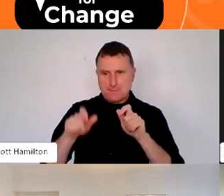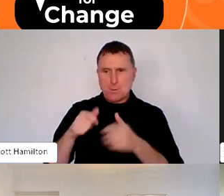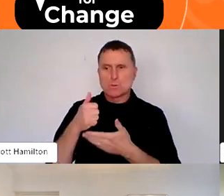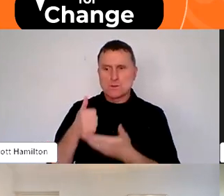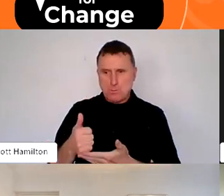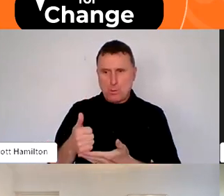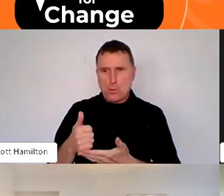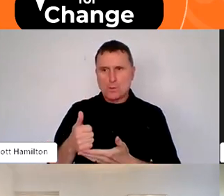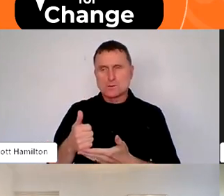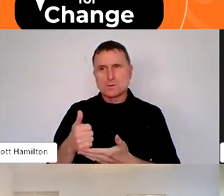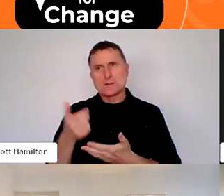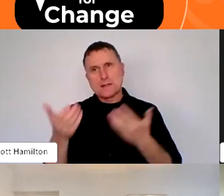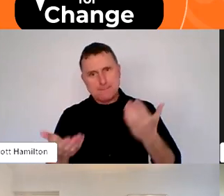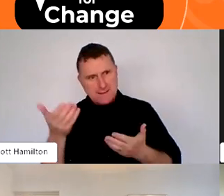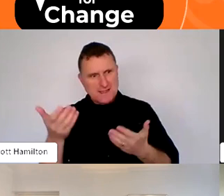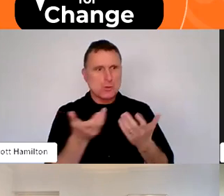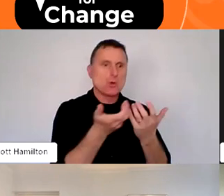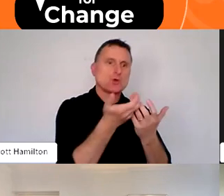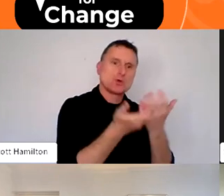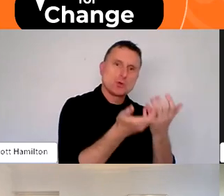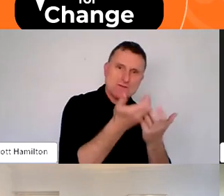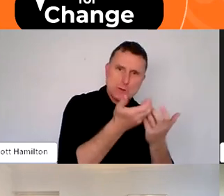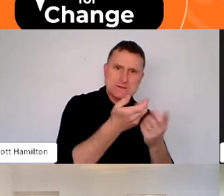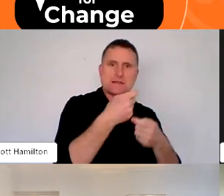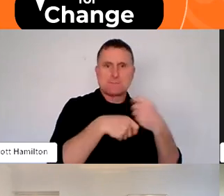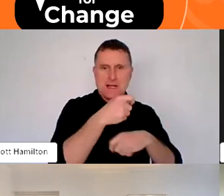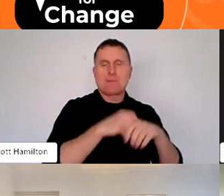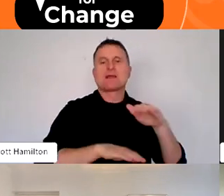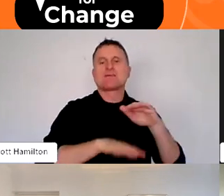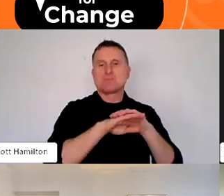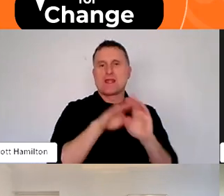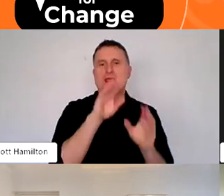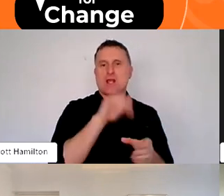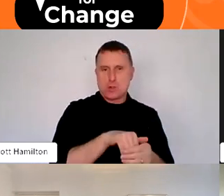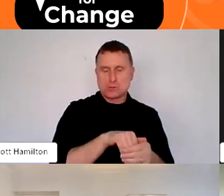accessible. So kia ora for that fantastic contribution. On to our